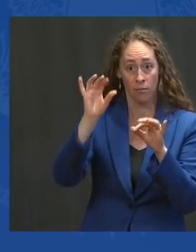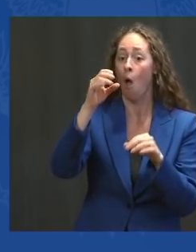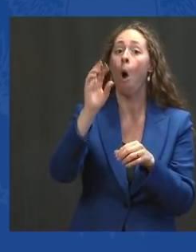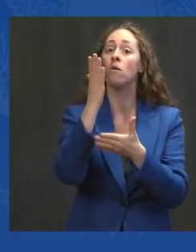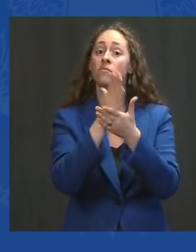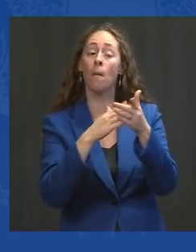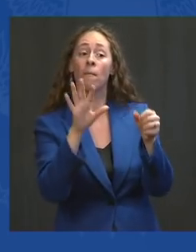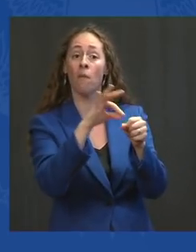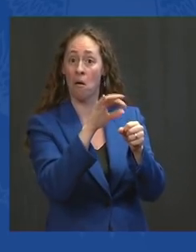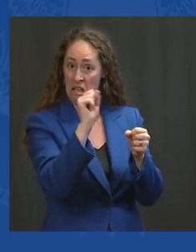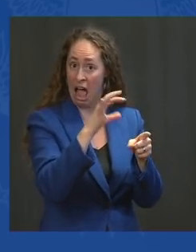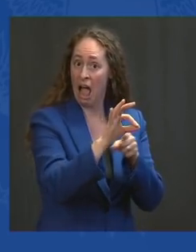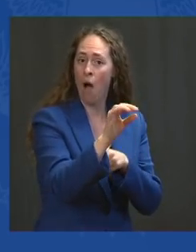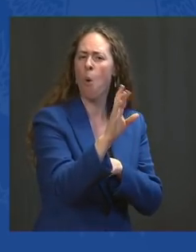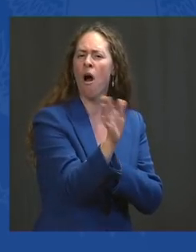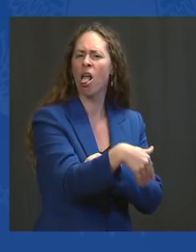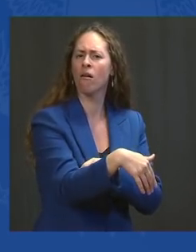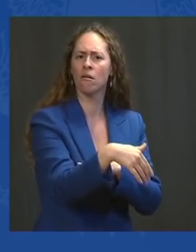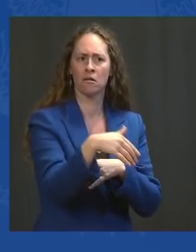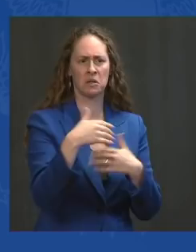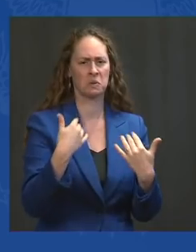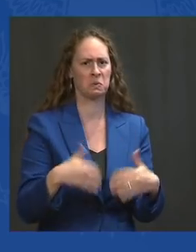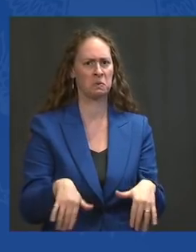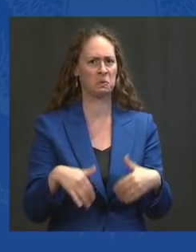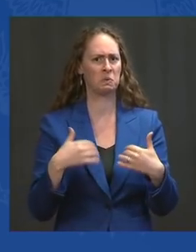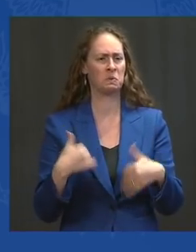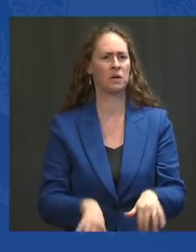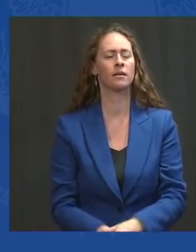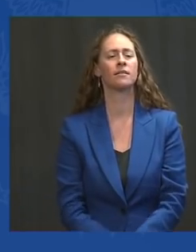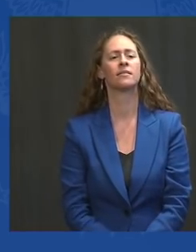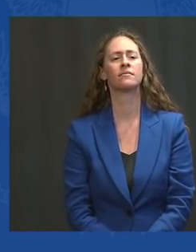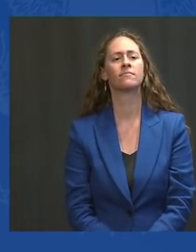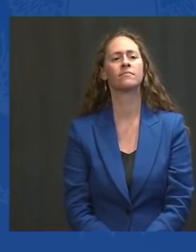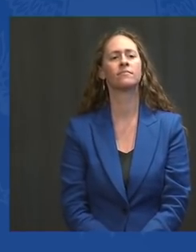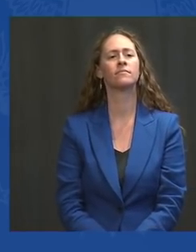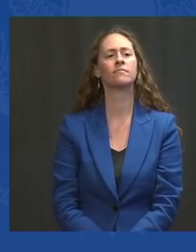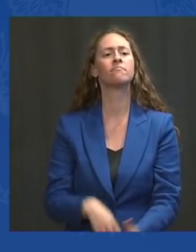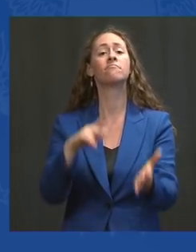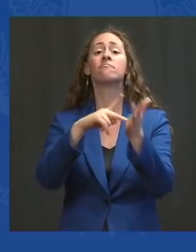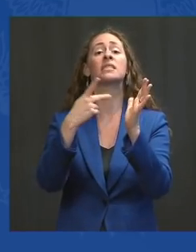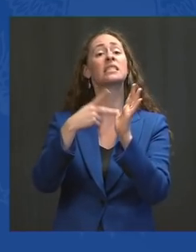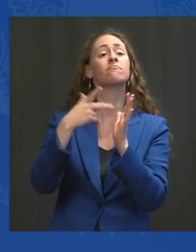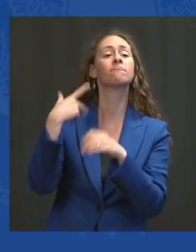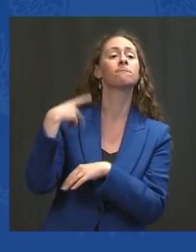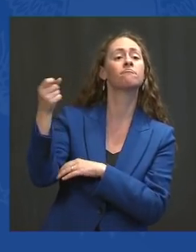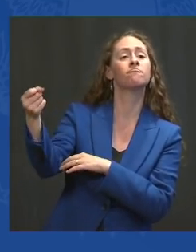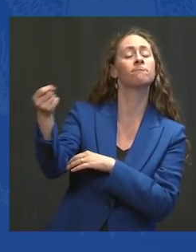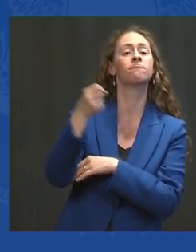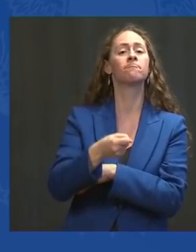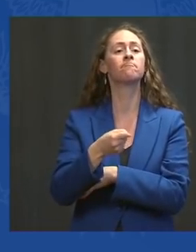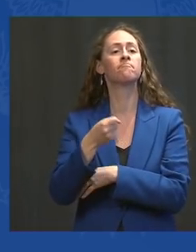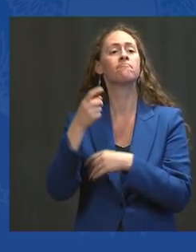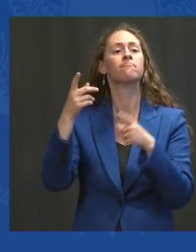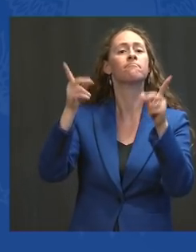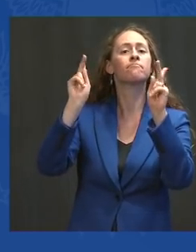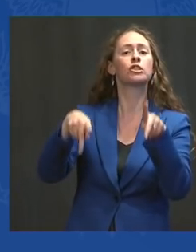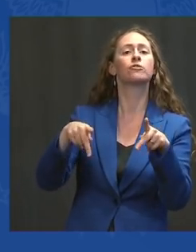It's about moving from independent election administrators who work for the people to polarized state legislatures